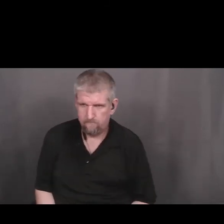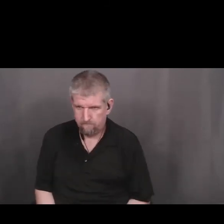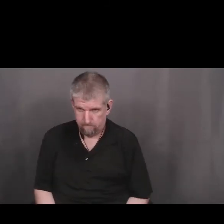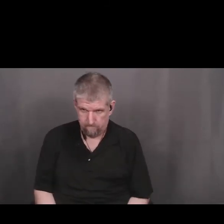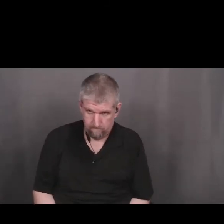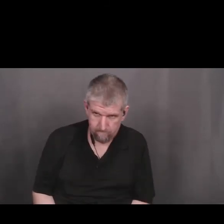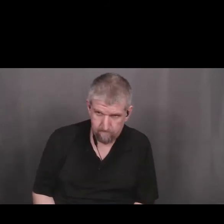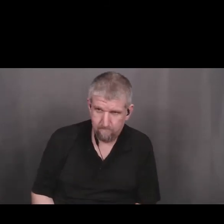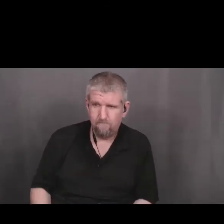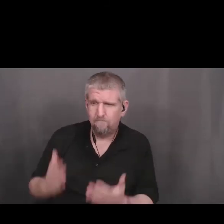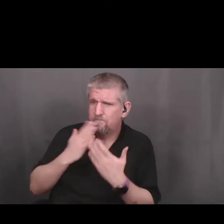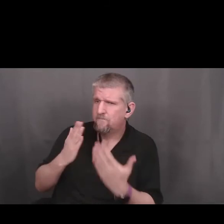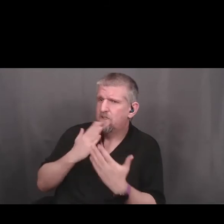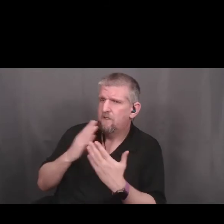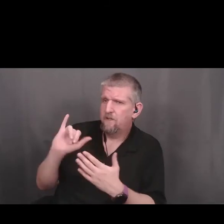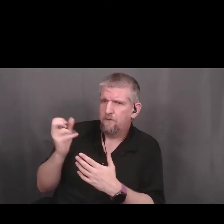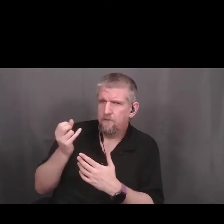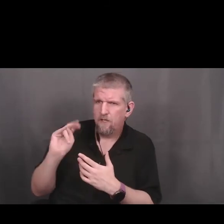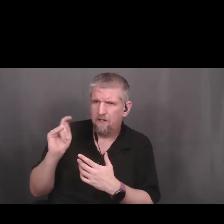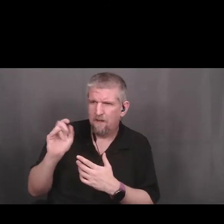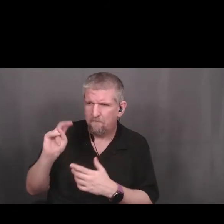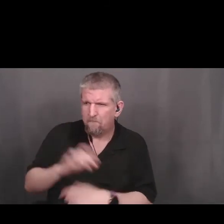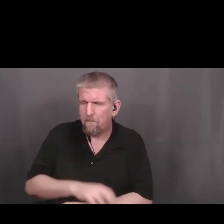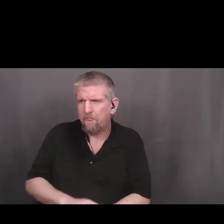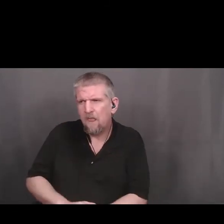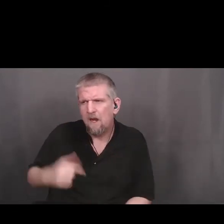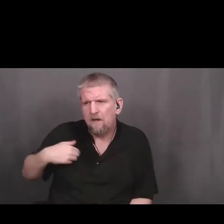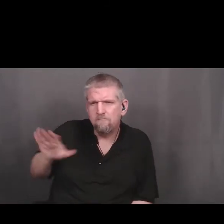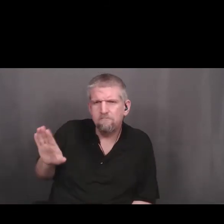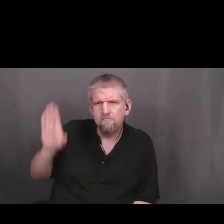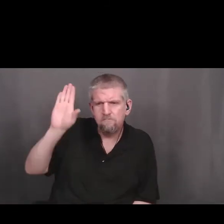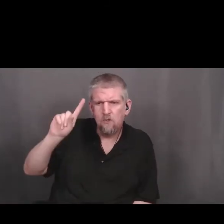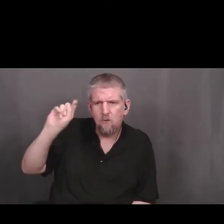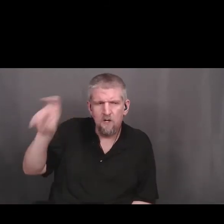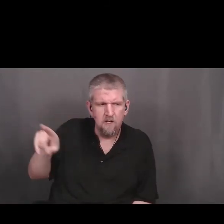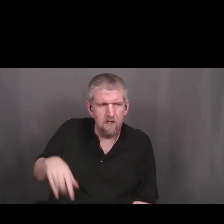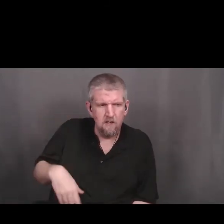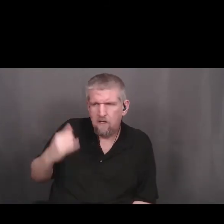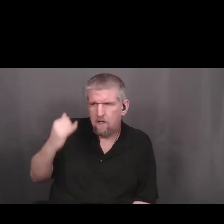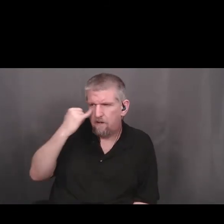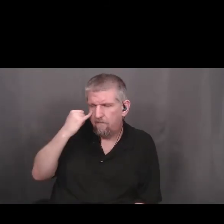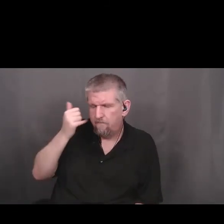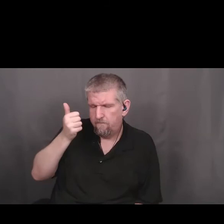[Angelica] Thank you, Jonathan. [Parent] I had a question about if you're on survivor